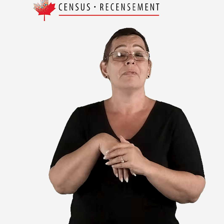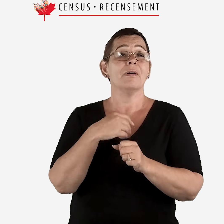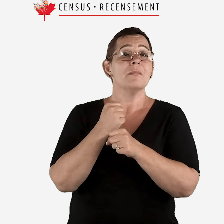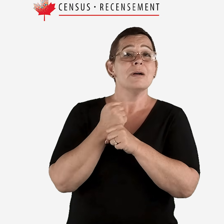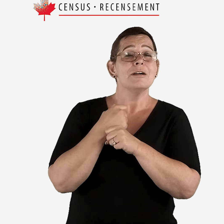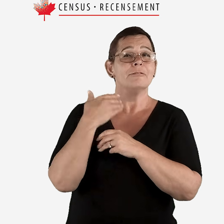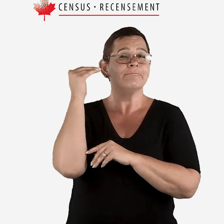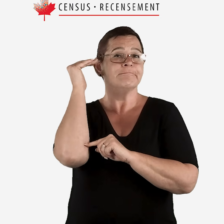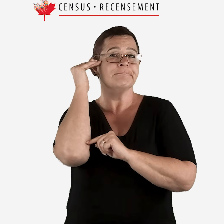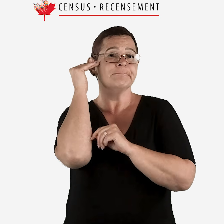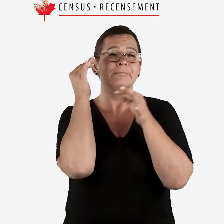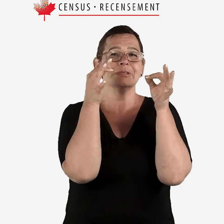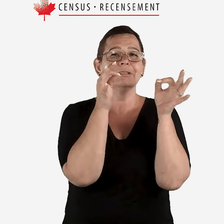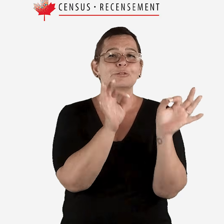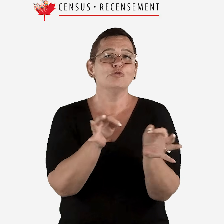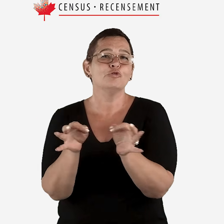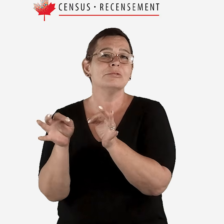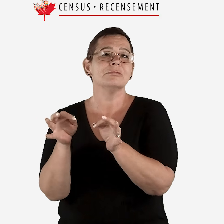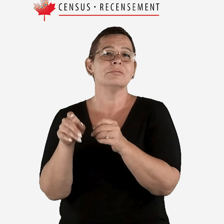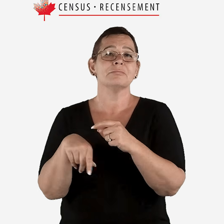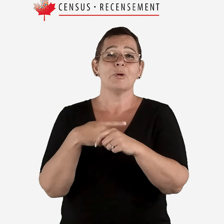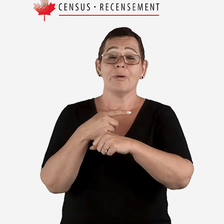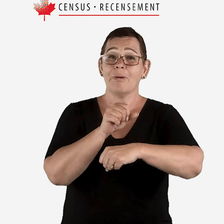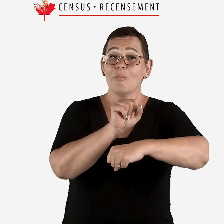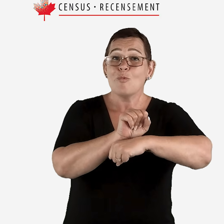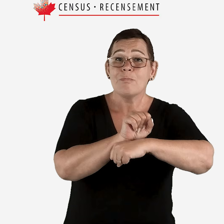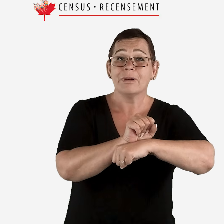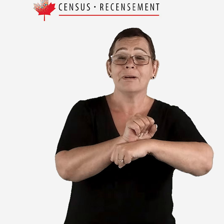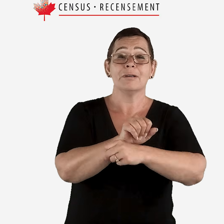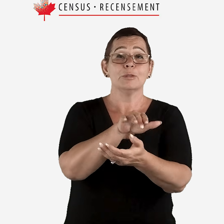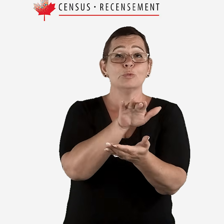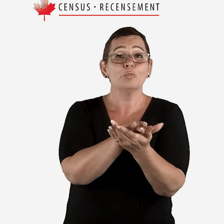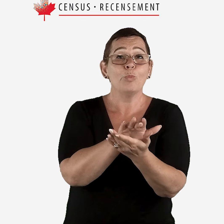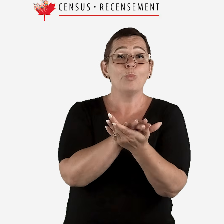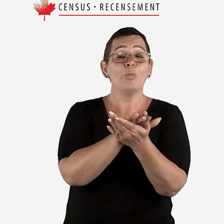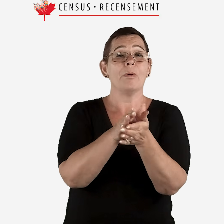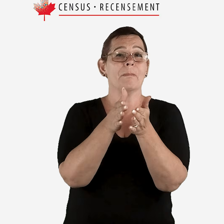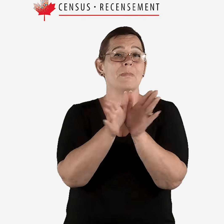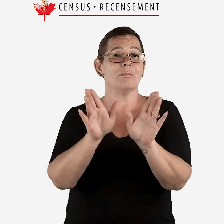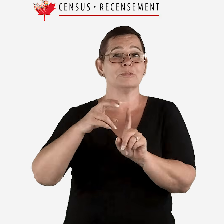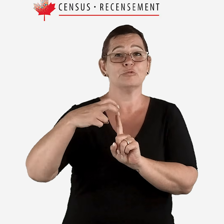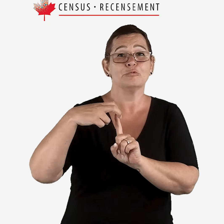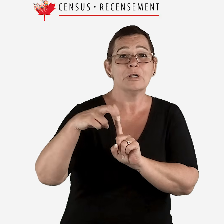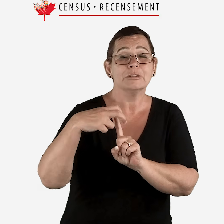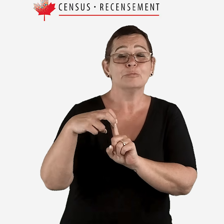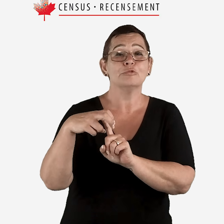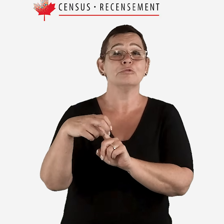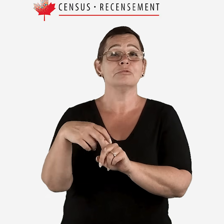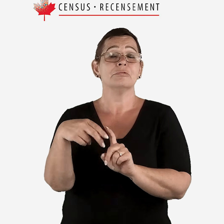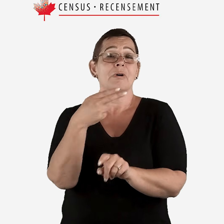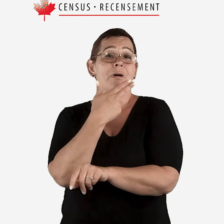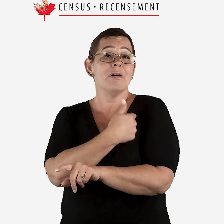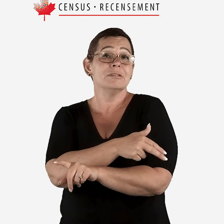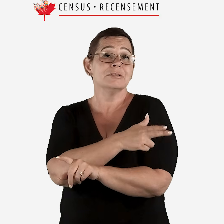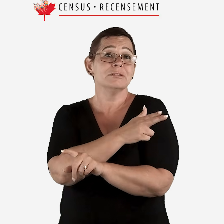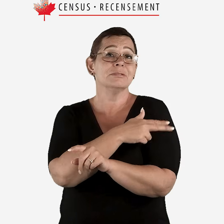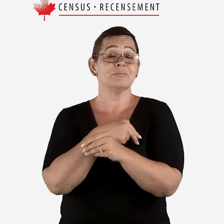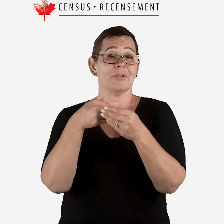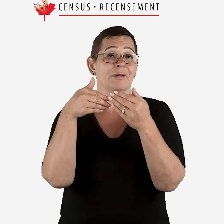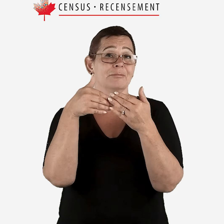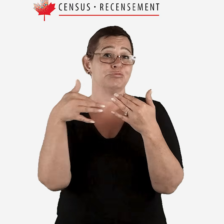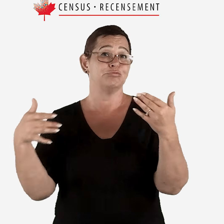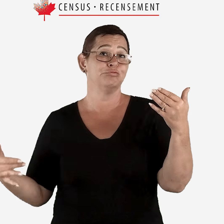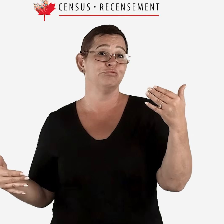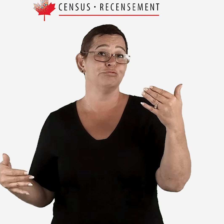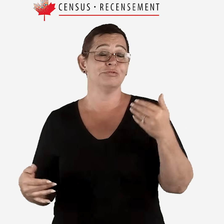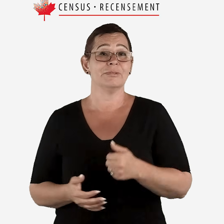and make informed decisions about employment, schools, public transportation, hospitals and more.